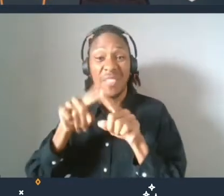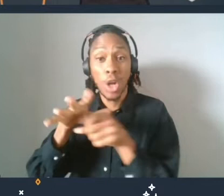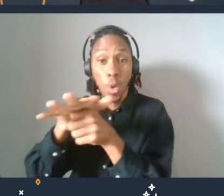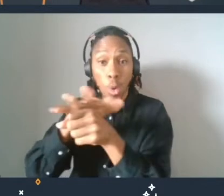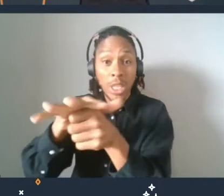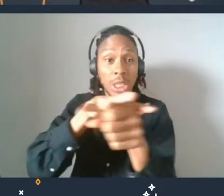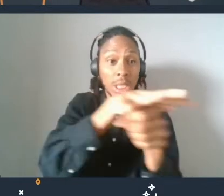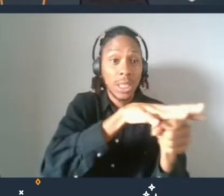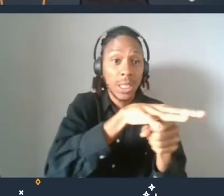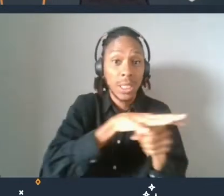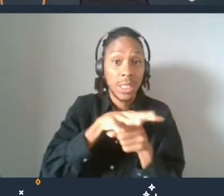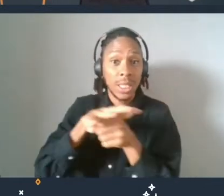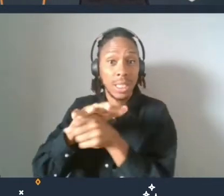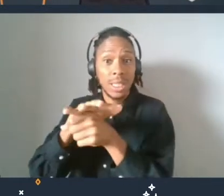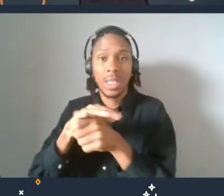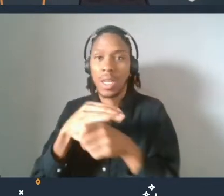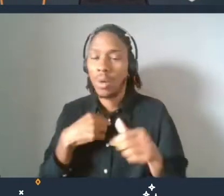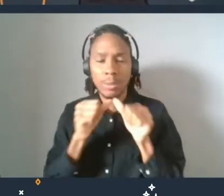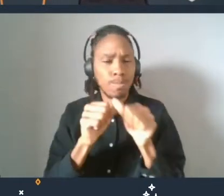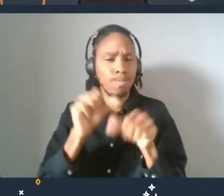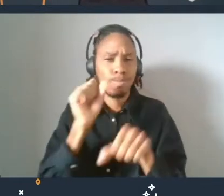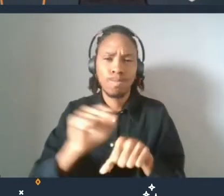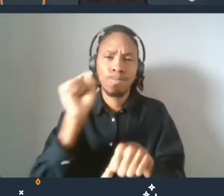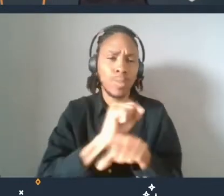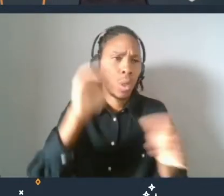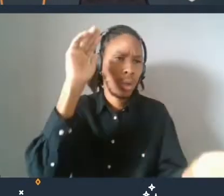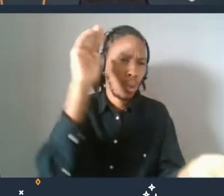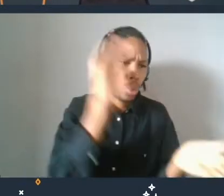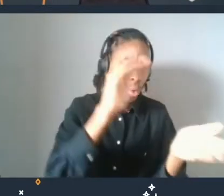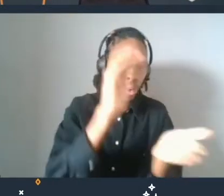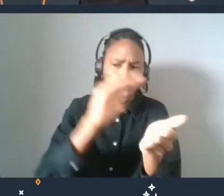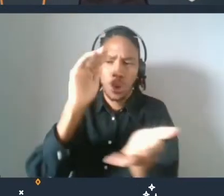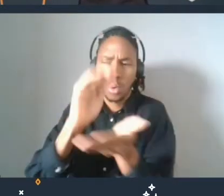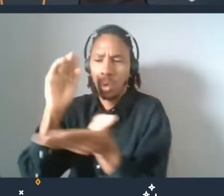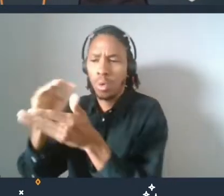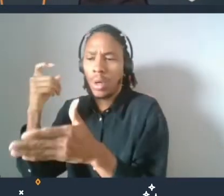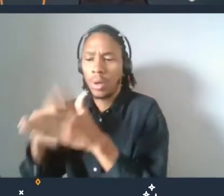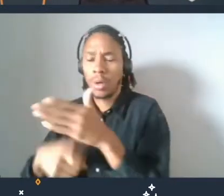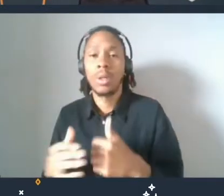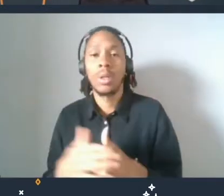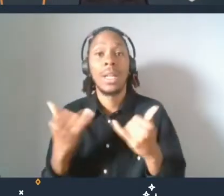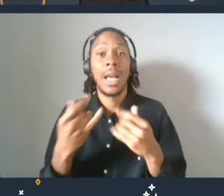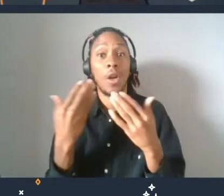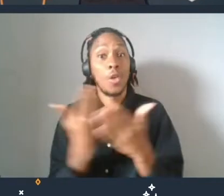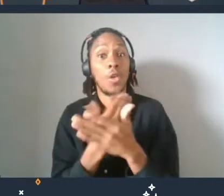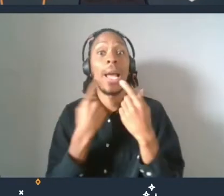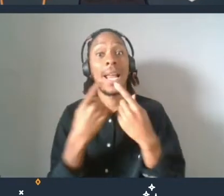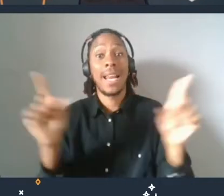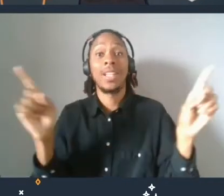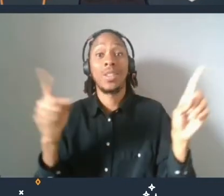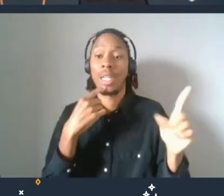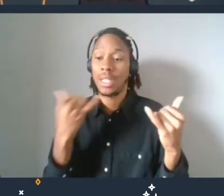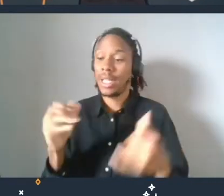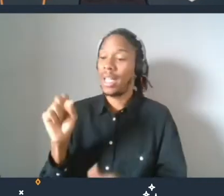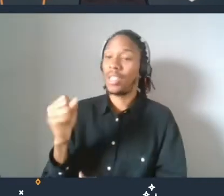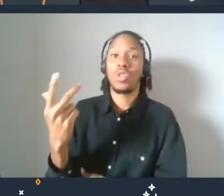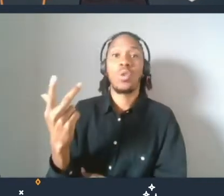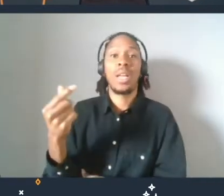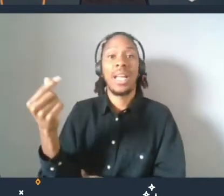to reduce prices and pass those along to you. With all of these new announcements, we can say that S3 Glacier now meets the widest range